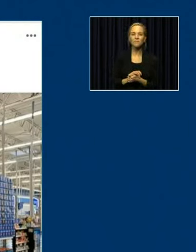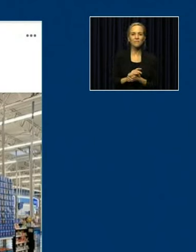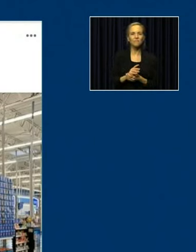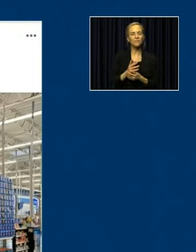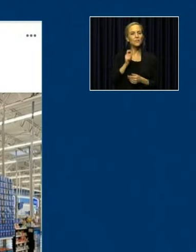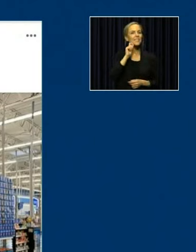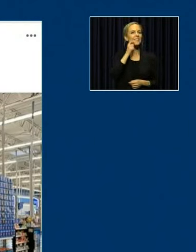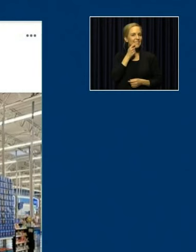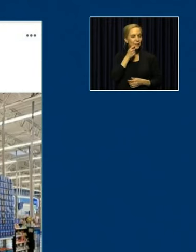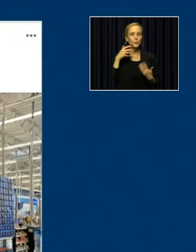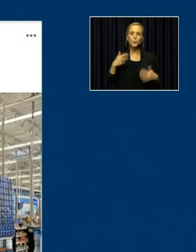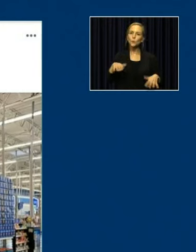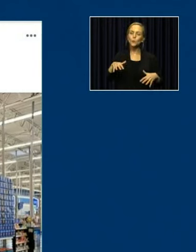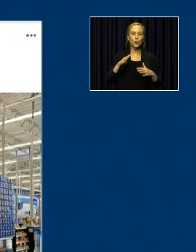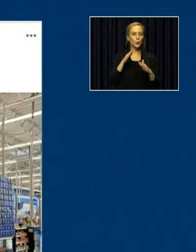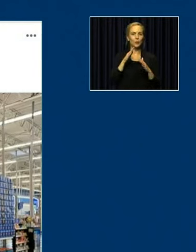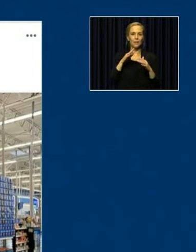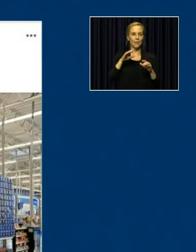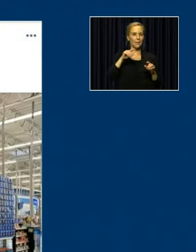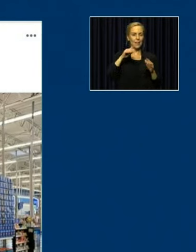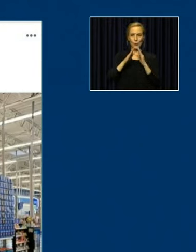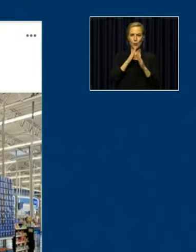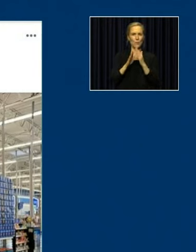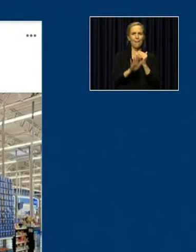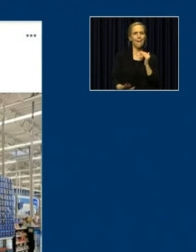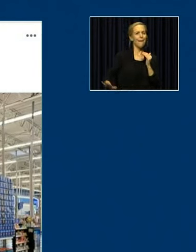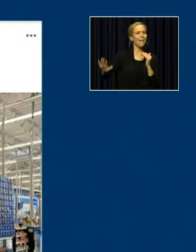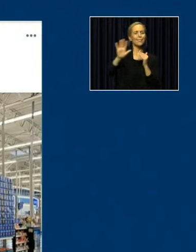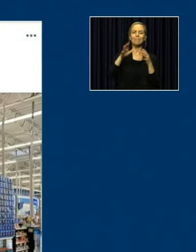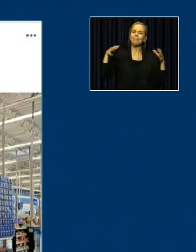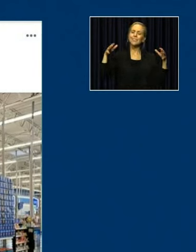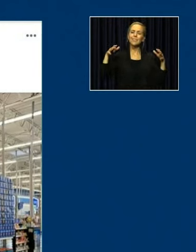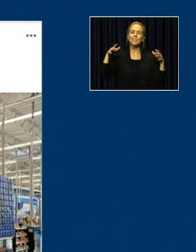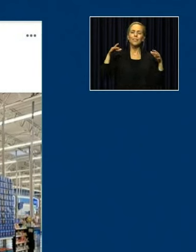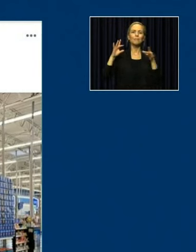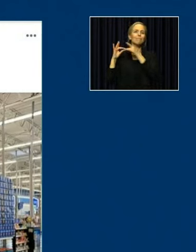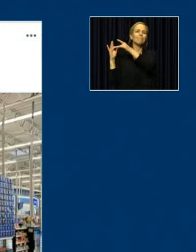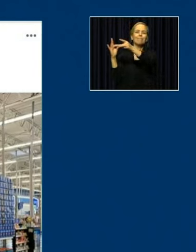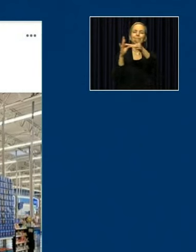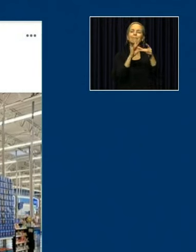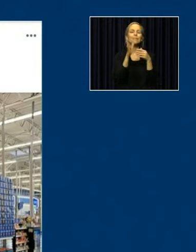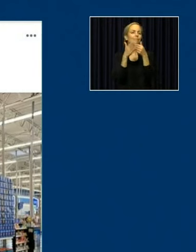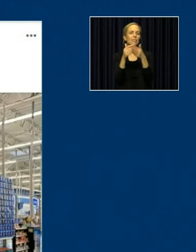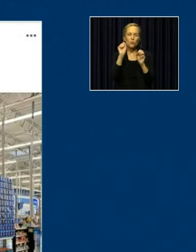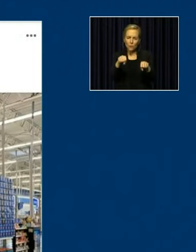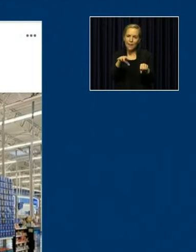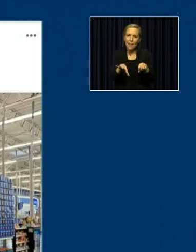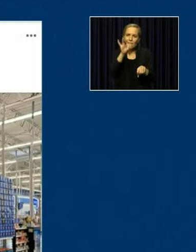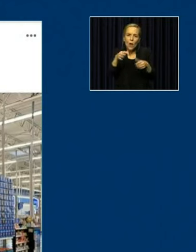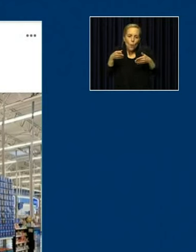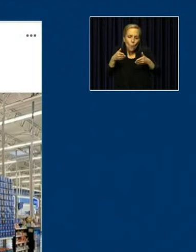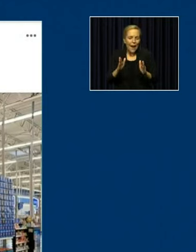I PROMISE YOU WE ARE WORKING HARD TO EK GET ALL THE BENEFIT THAT YOU DESERVE WE HAVE OVER 300 STATE WORKERS FROM SEVERAL